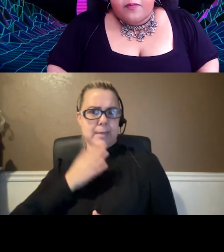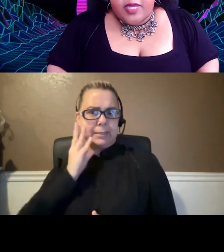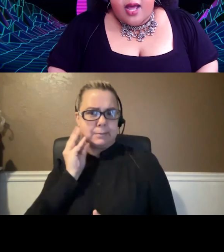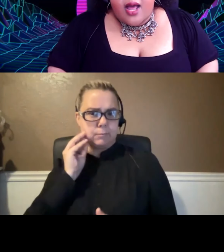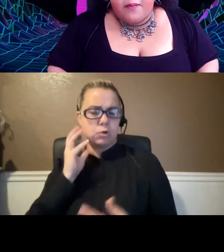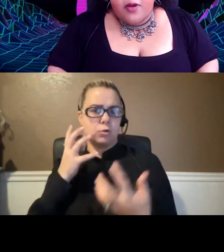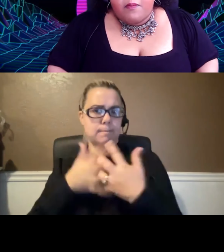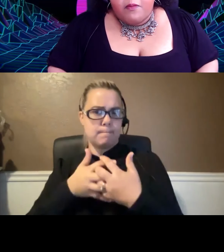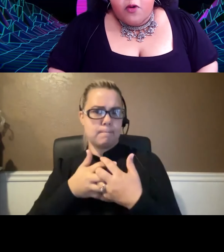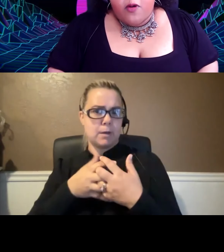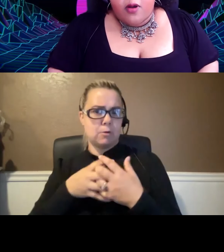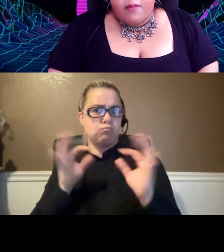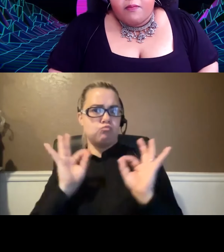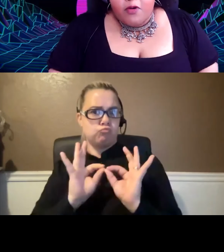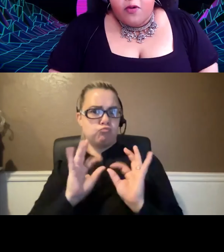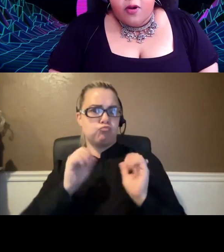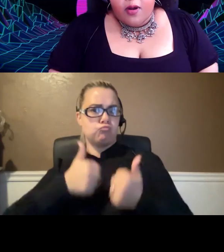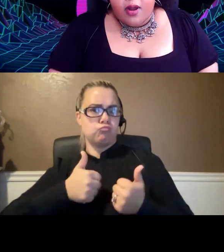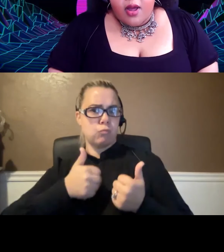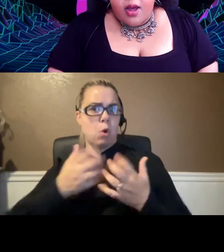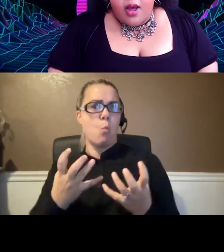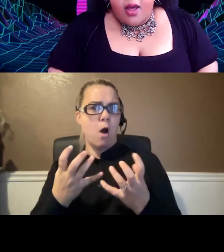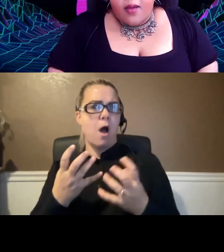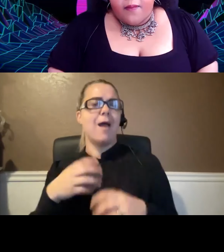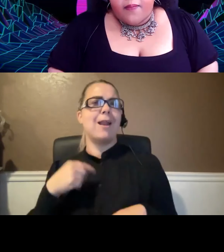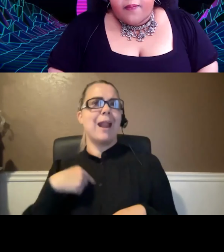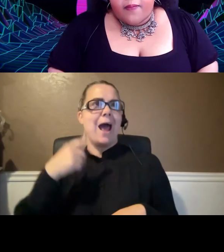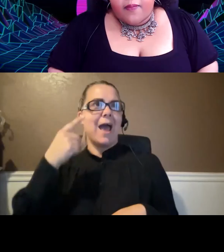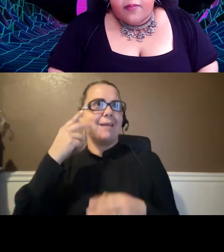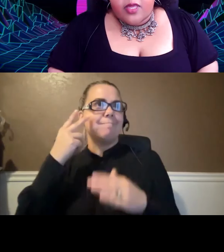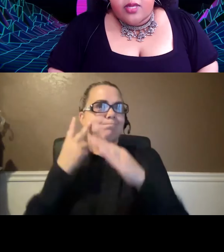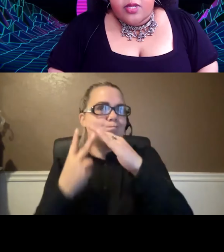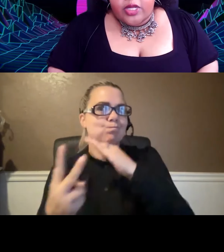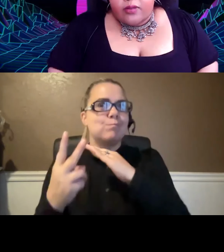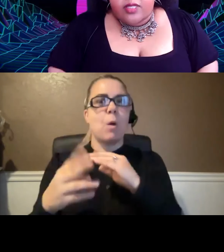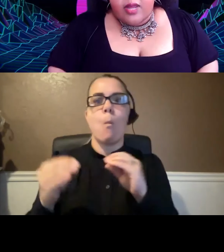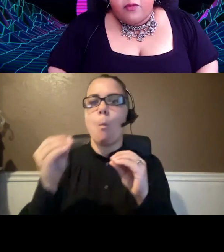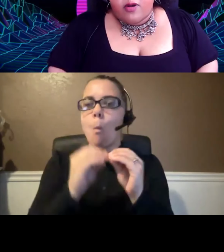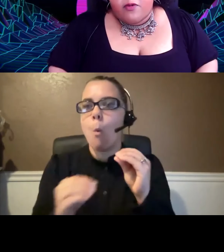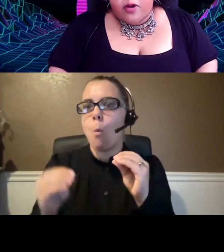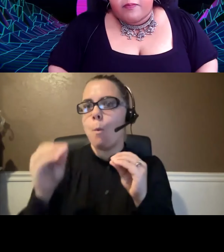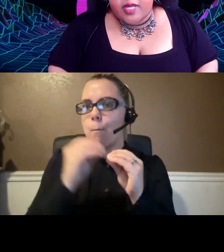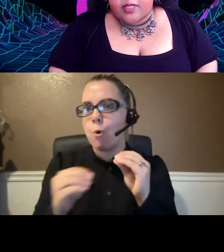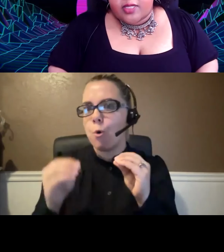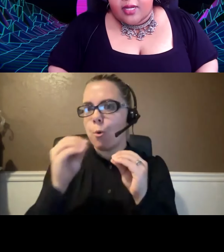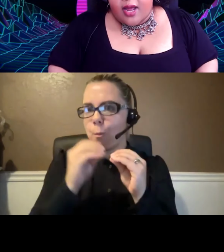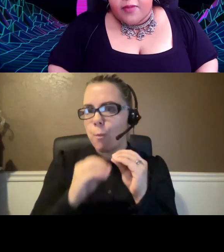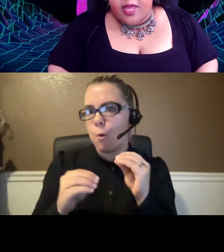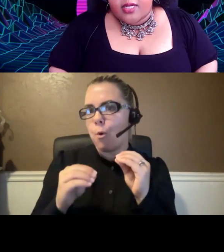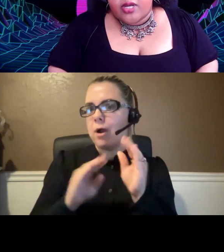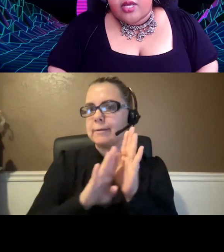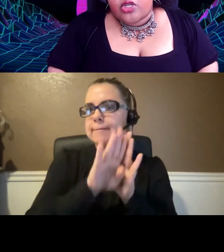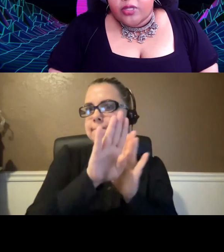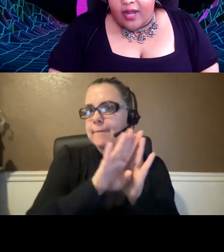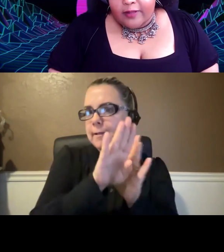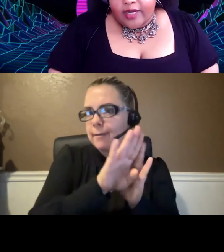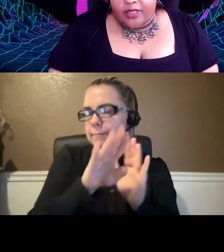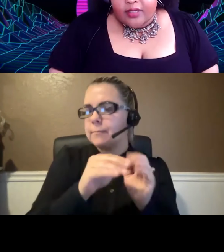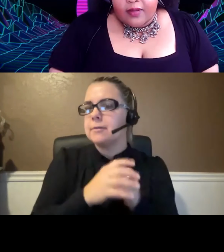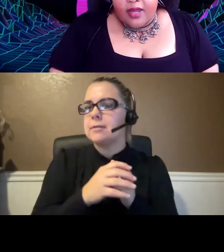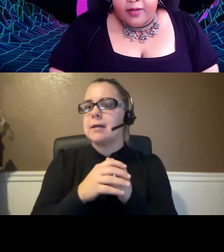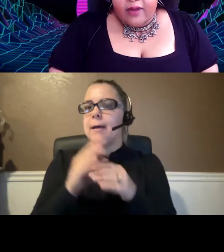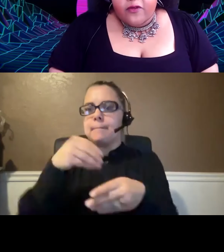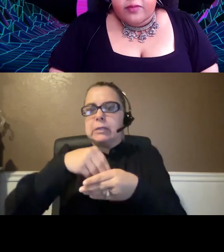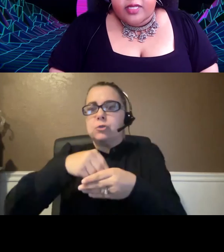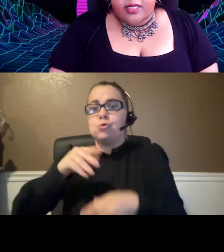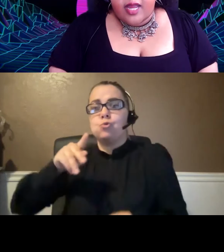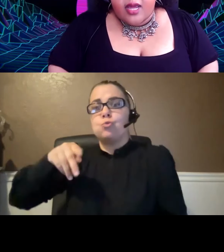become more and more used and more and more built into applications and platforms is that